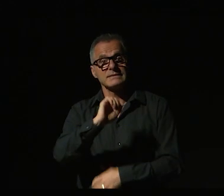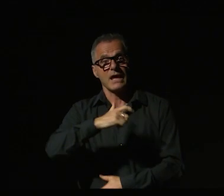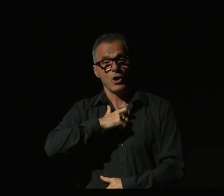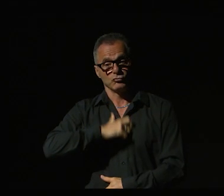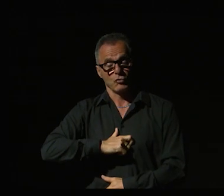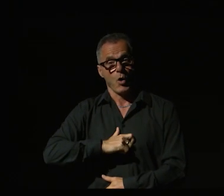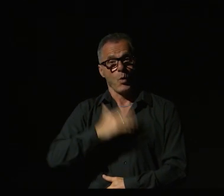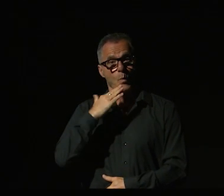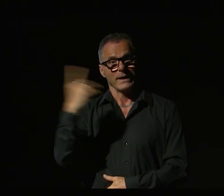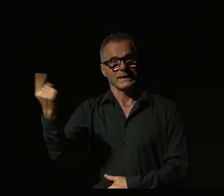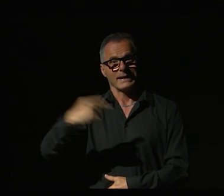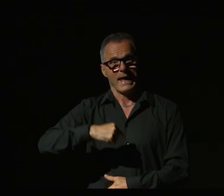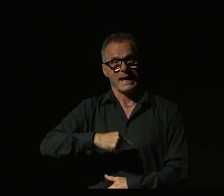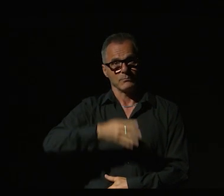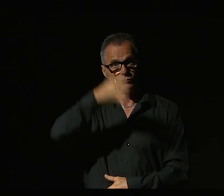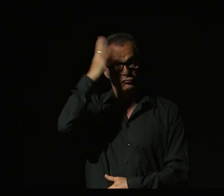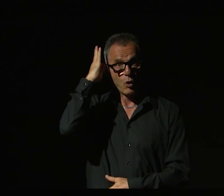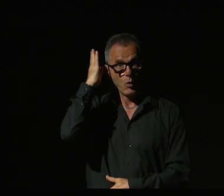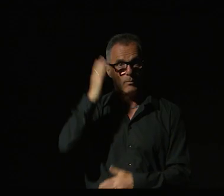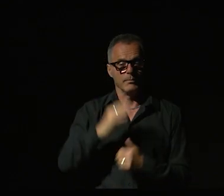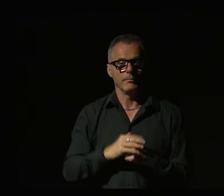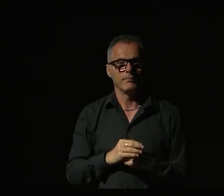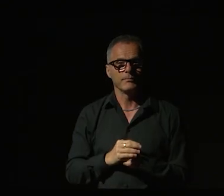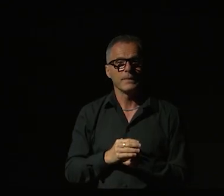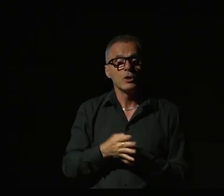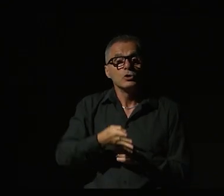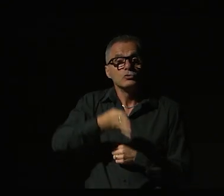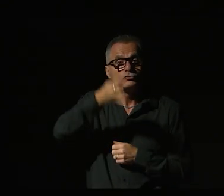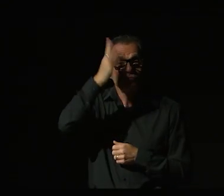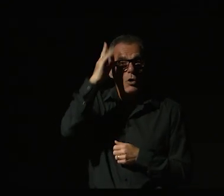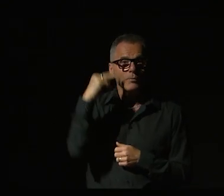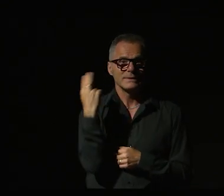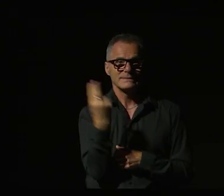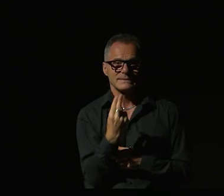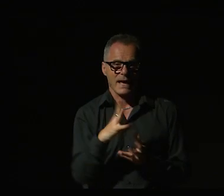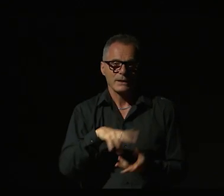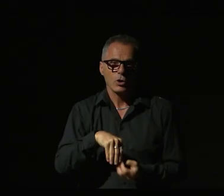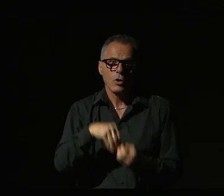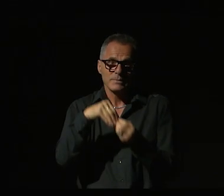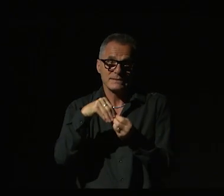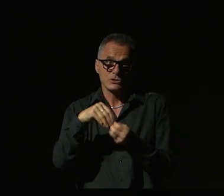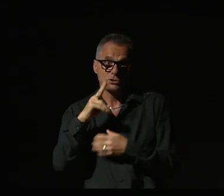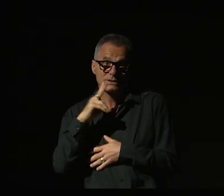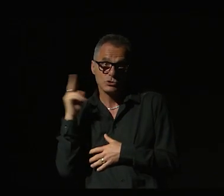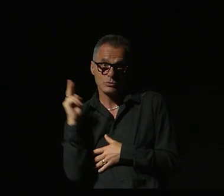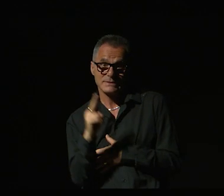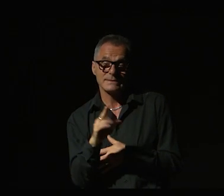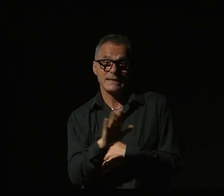when they came to Rome. And the Roman design and monumental compositions that we see in works by Michelangelo and Raphael